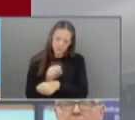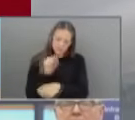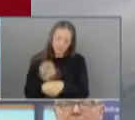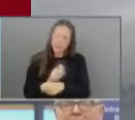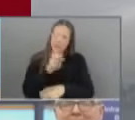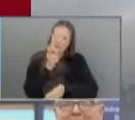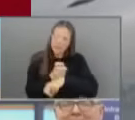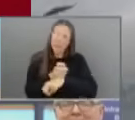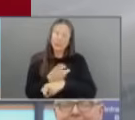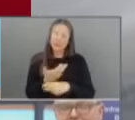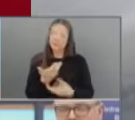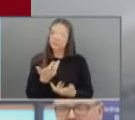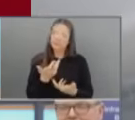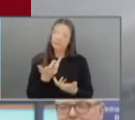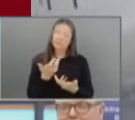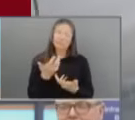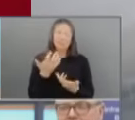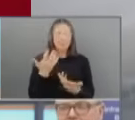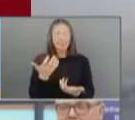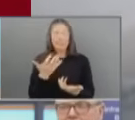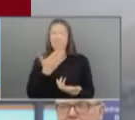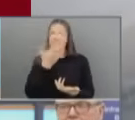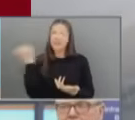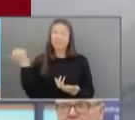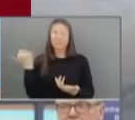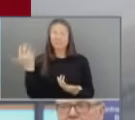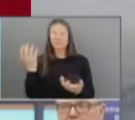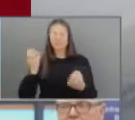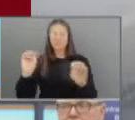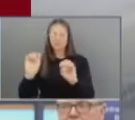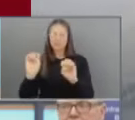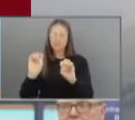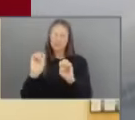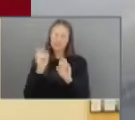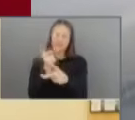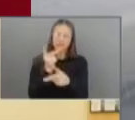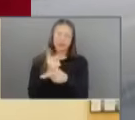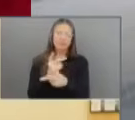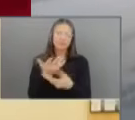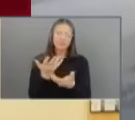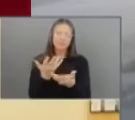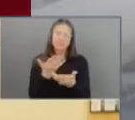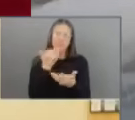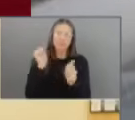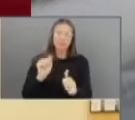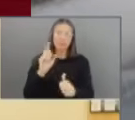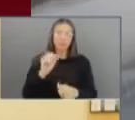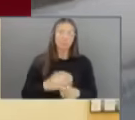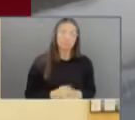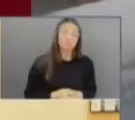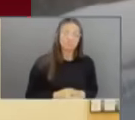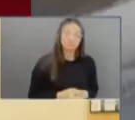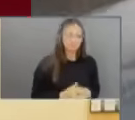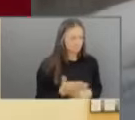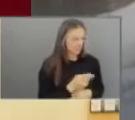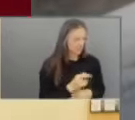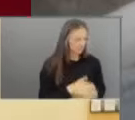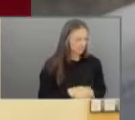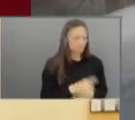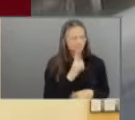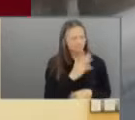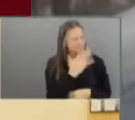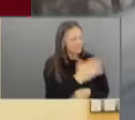HE HAS BEEN HERE FOR THE LAST PROBABLY THREE DAYS STRAIGHT WORKING REALLY HARD, TRYING TO GET THE BEST EMERGENCY RESPONSE TO EACH AND EVERY KENTUCKIAN.